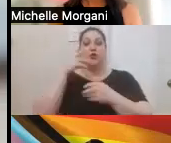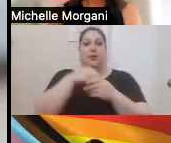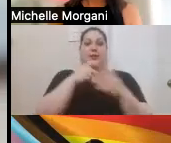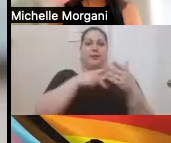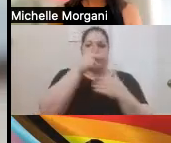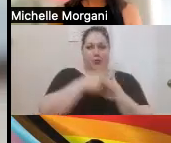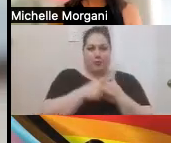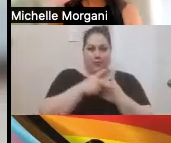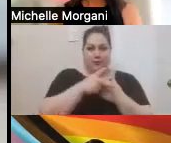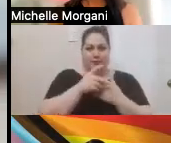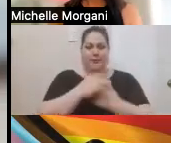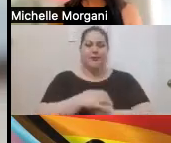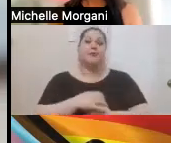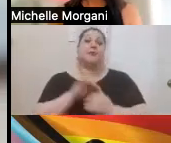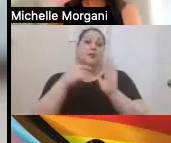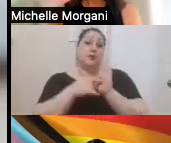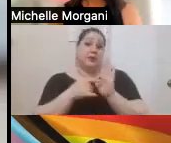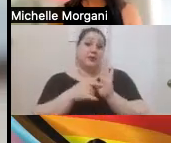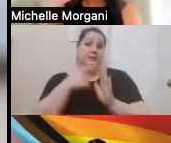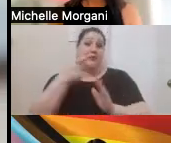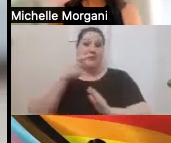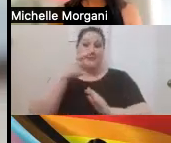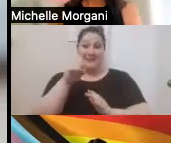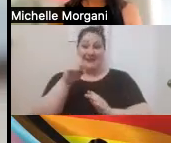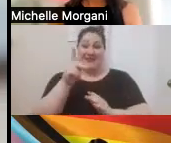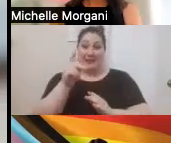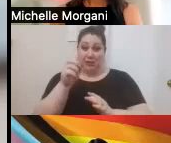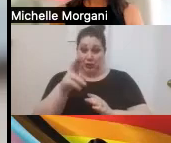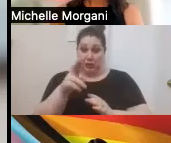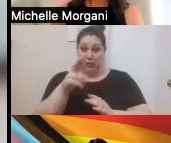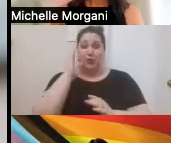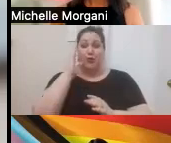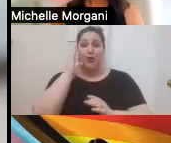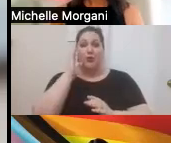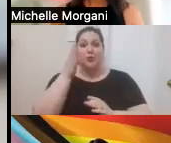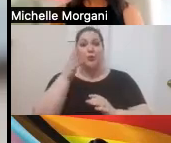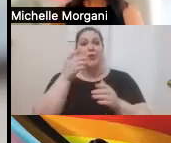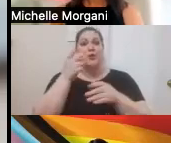let's take the example of Peter who is going to start using Kurt 12 3000 in his medical placement.